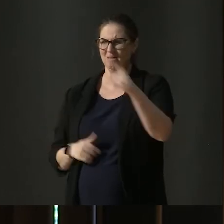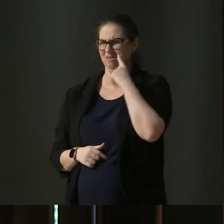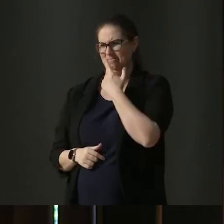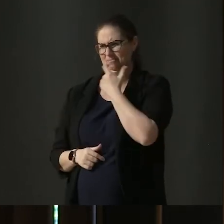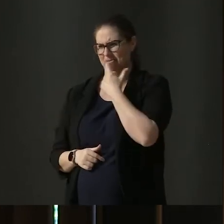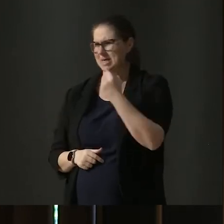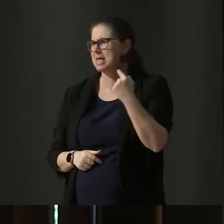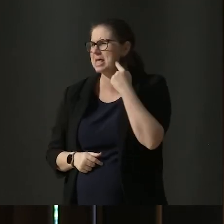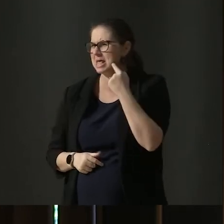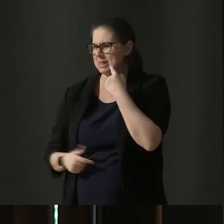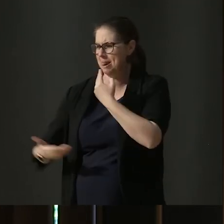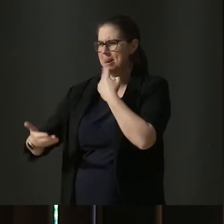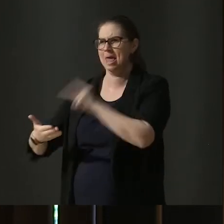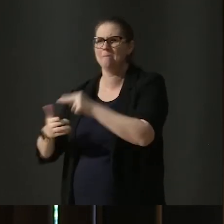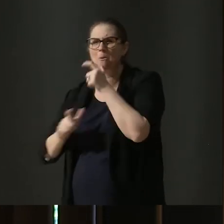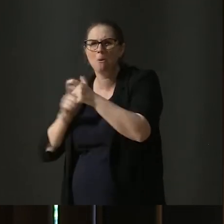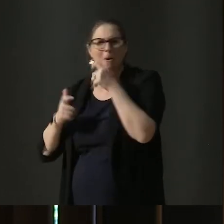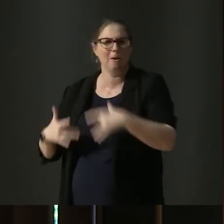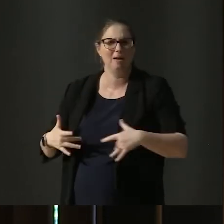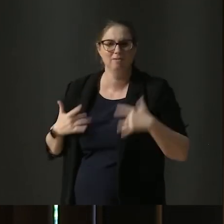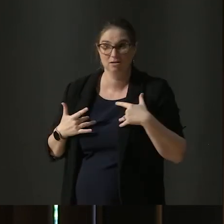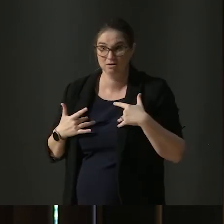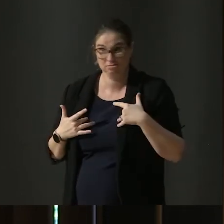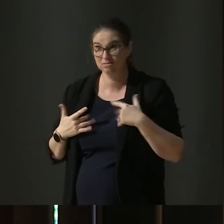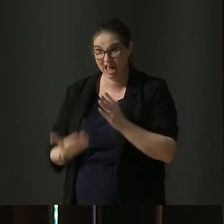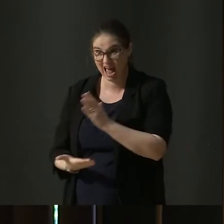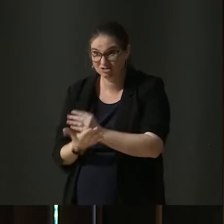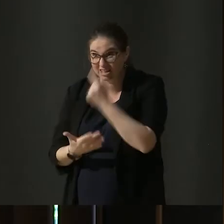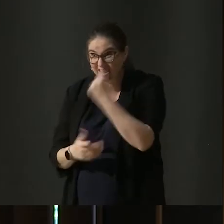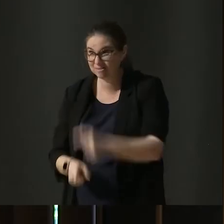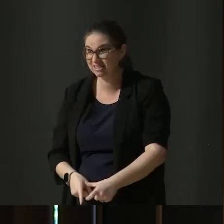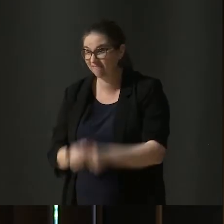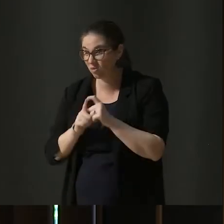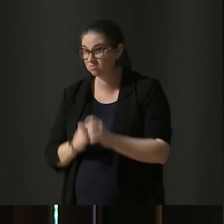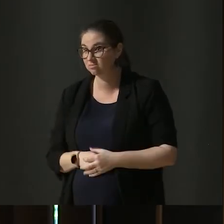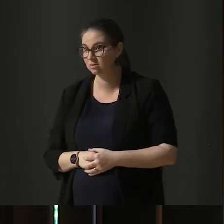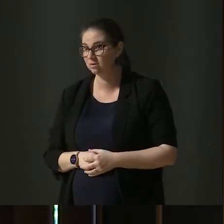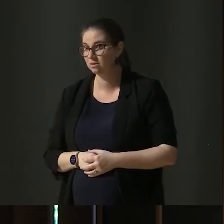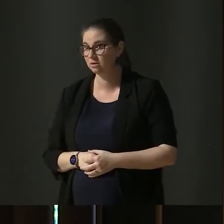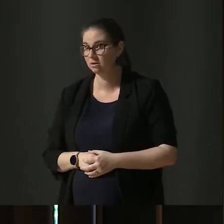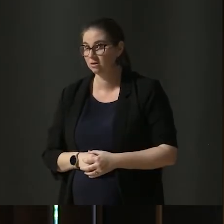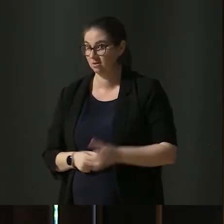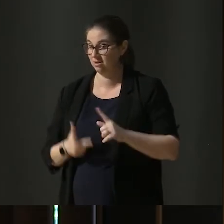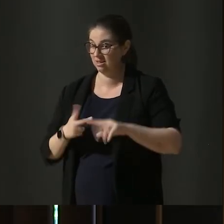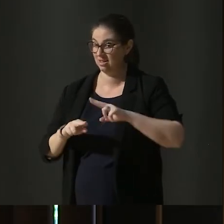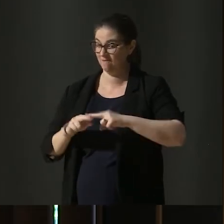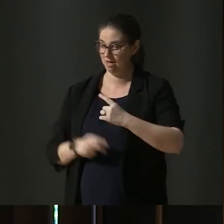but it can actually be incredibly difficult, especially when we're feeling stressed ourselves.